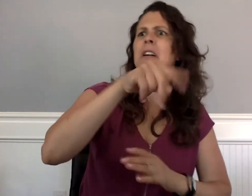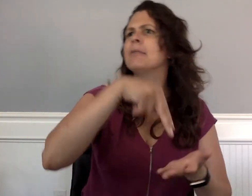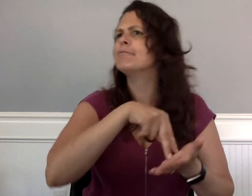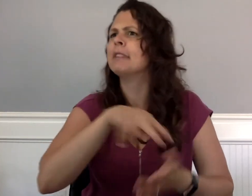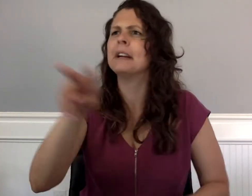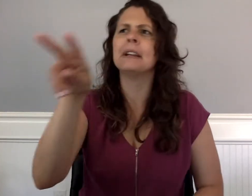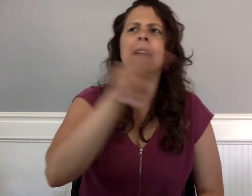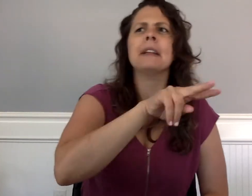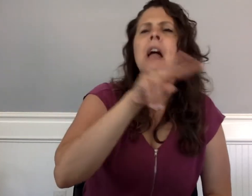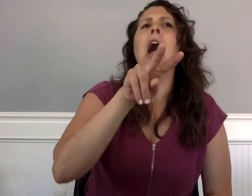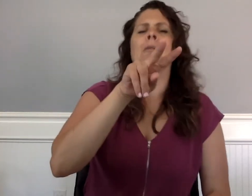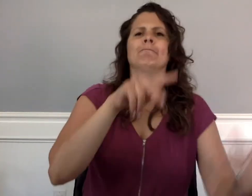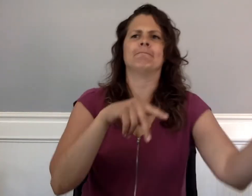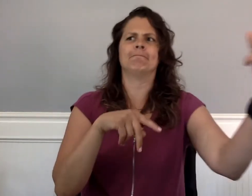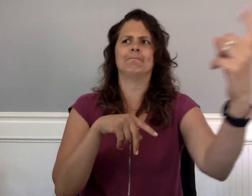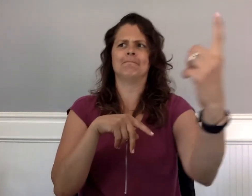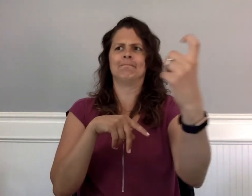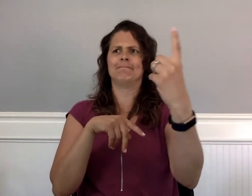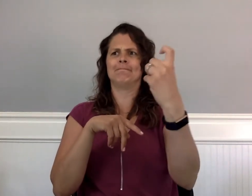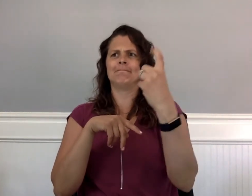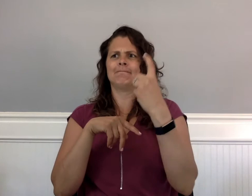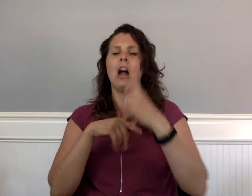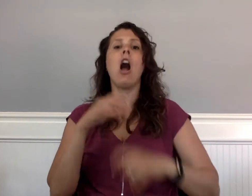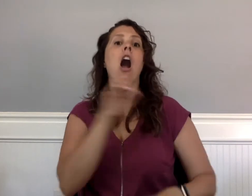The man paused and looked around carefully before hurrying toward them.